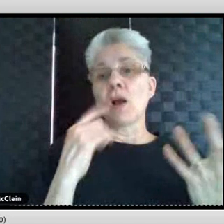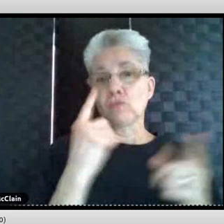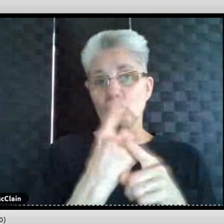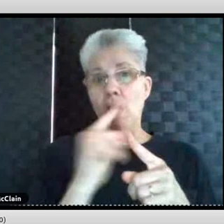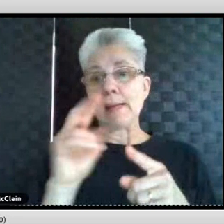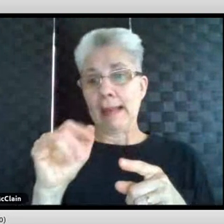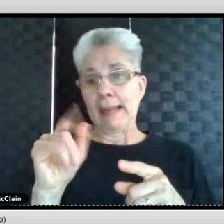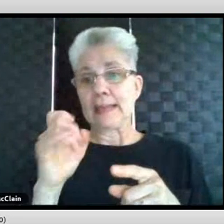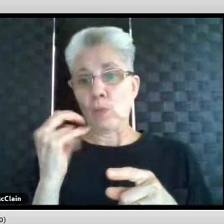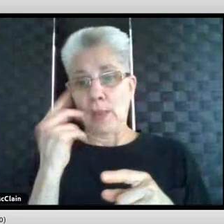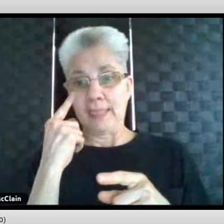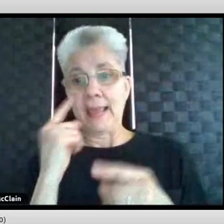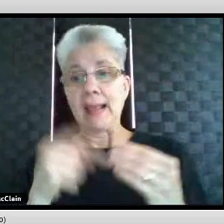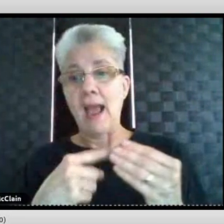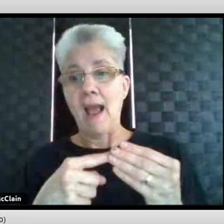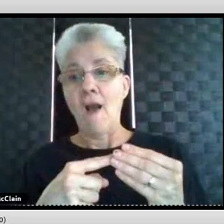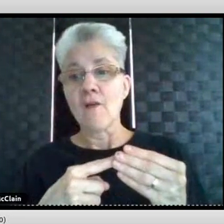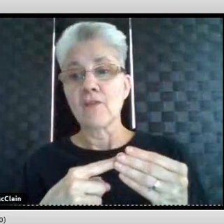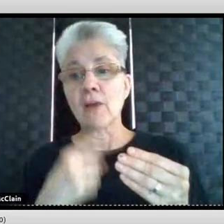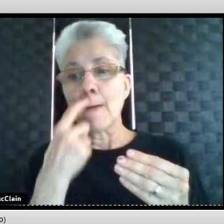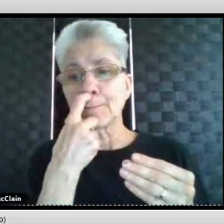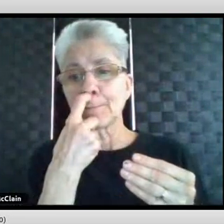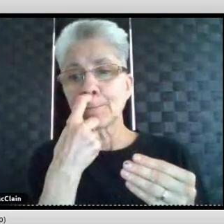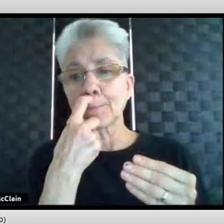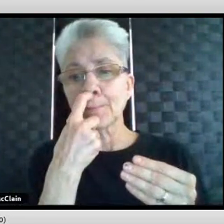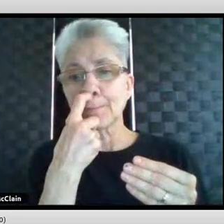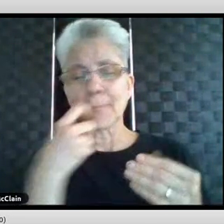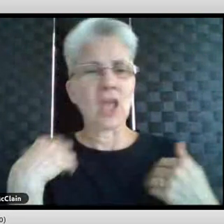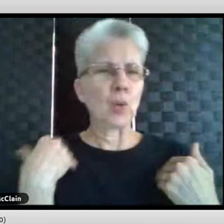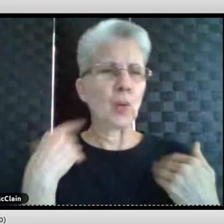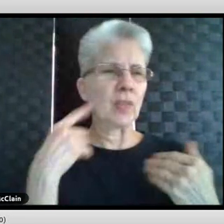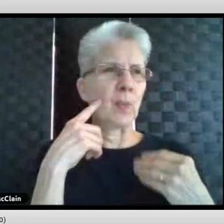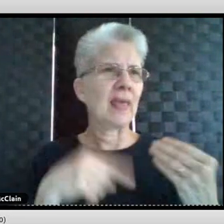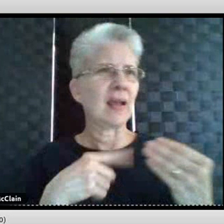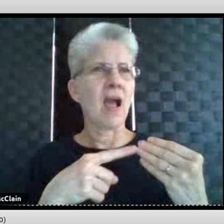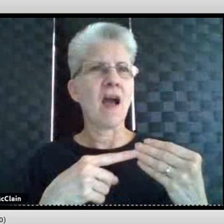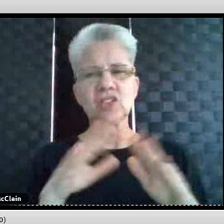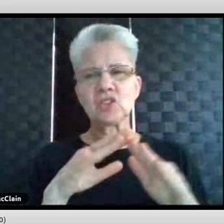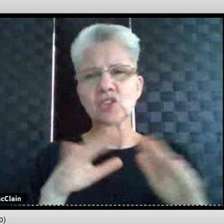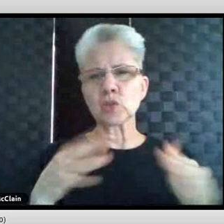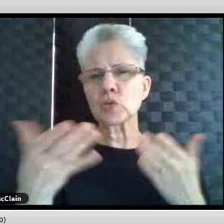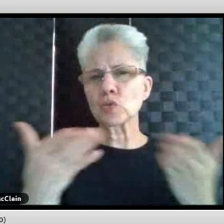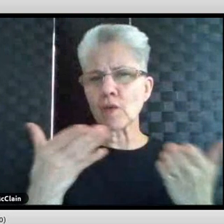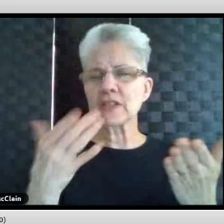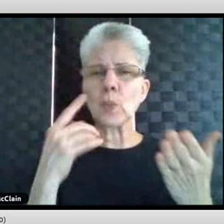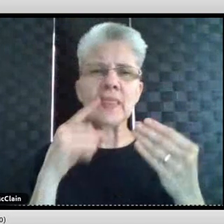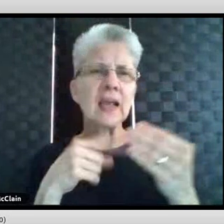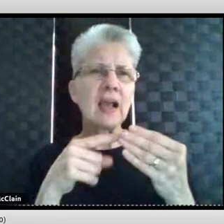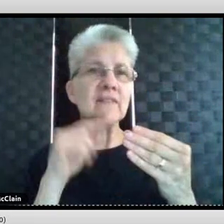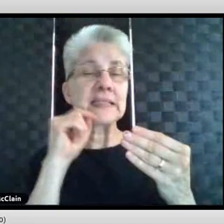Because we think of youth and we think of children's services, and we think of teens,